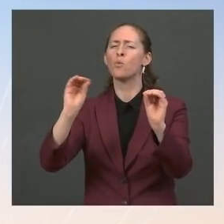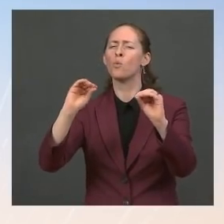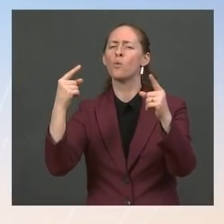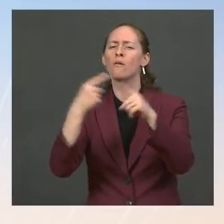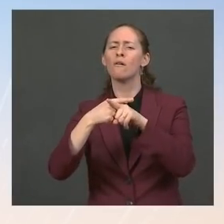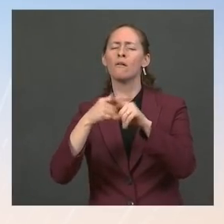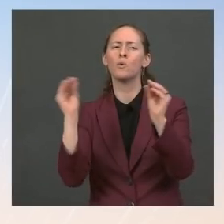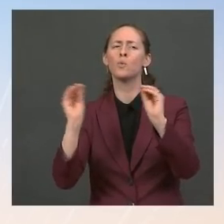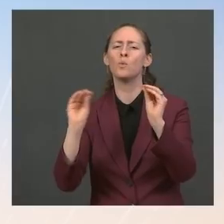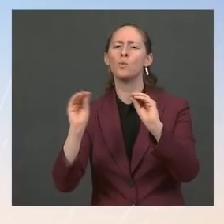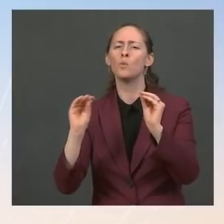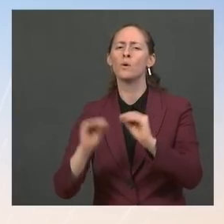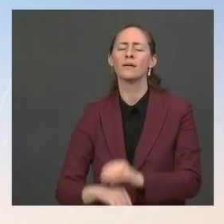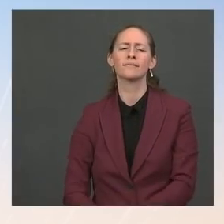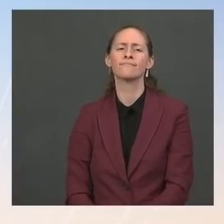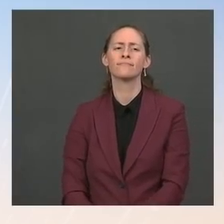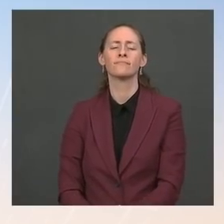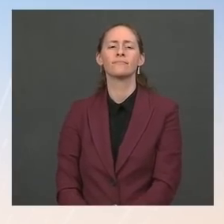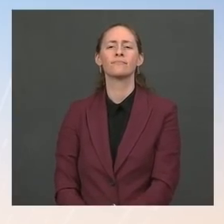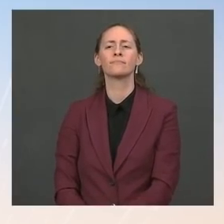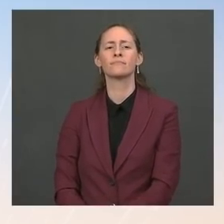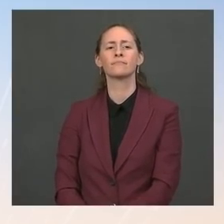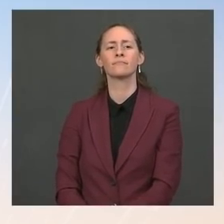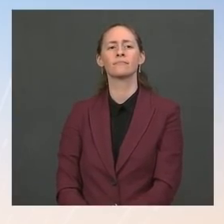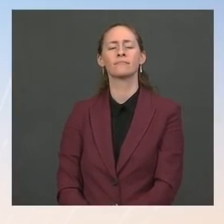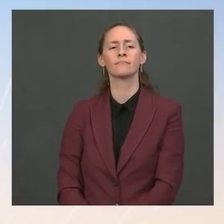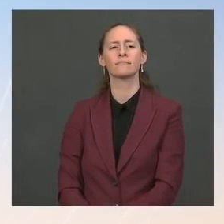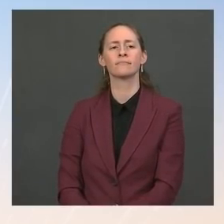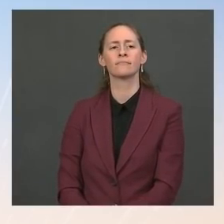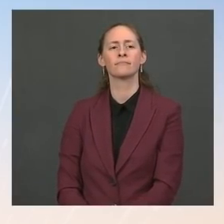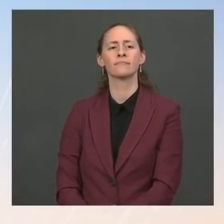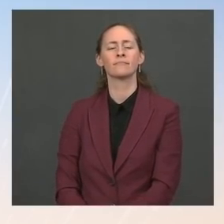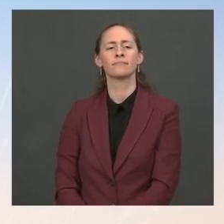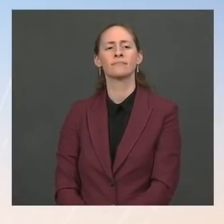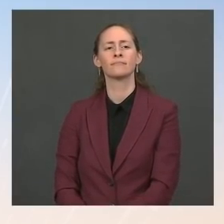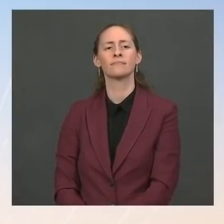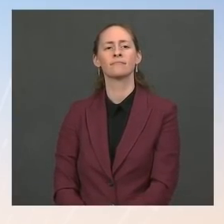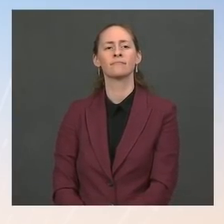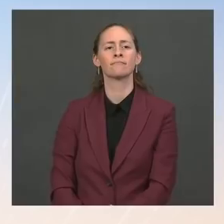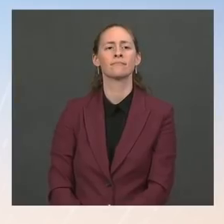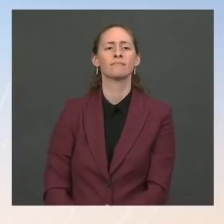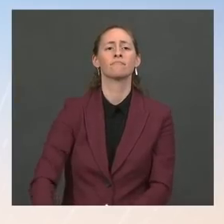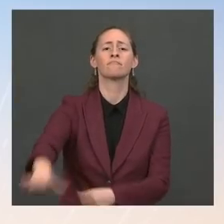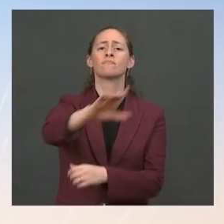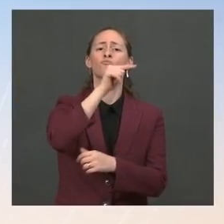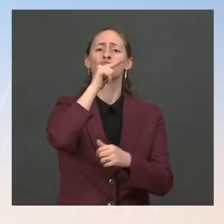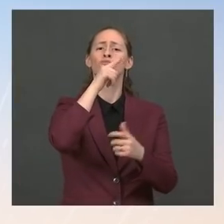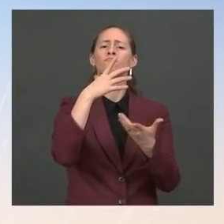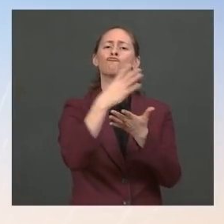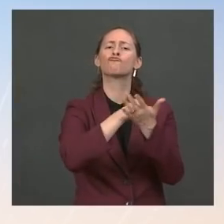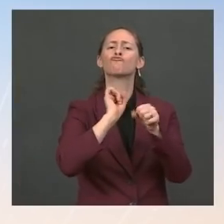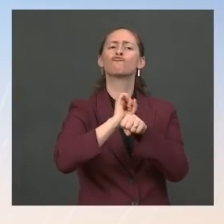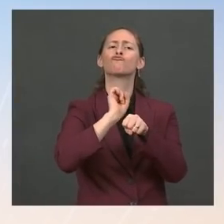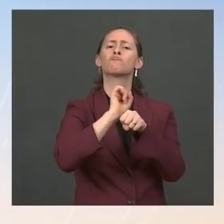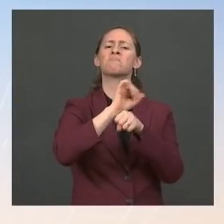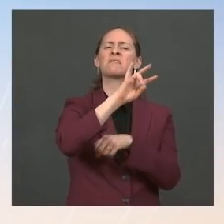will get an income tax cut of about $2,230. It also showed the average -- The Press: Isn't that not until last year though? Ms. Psaki: It showed the average taxpayer